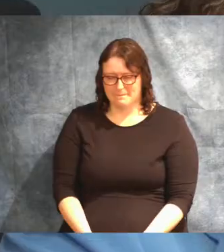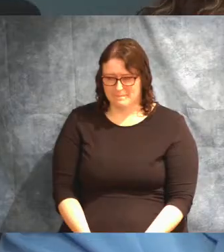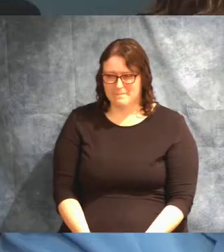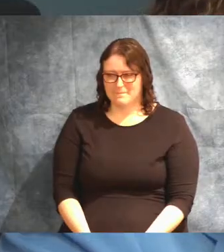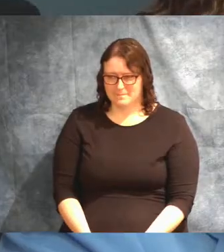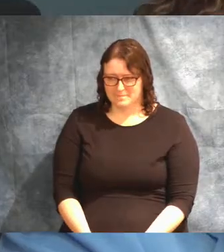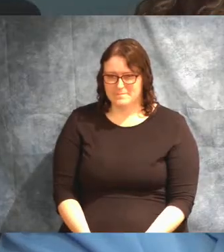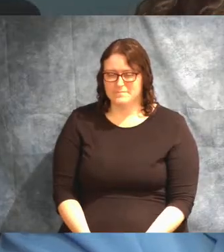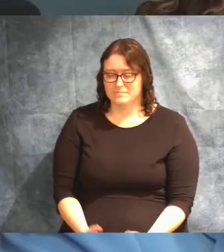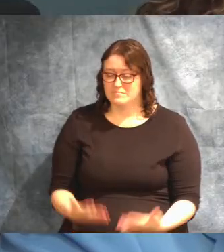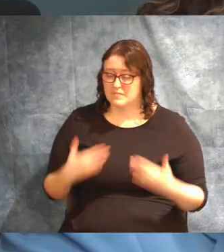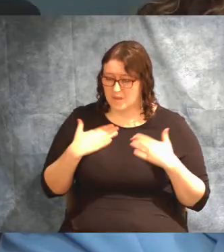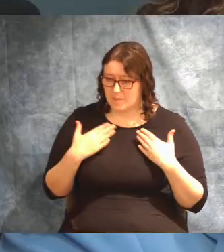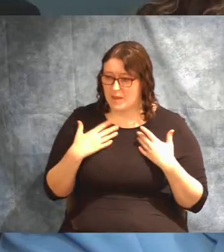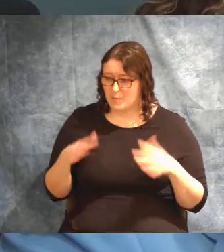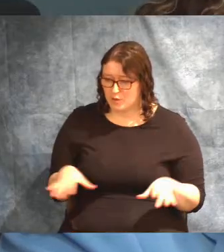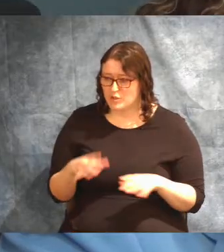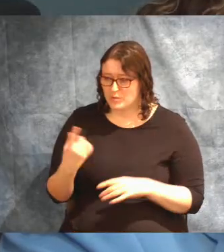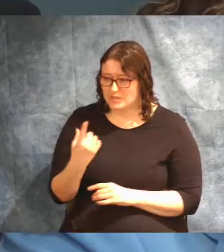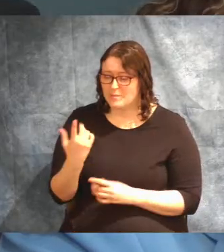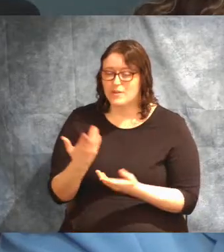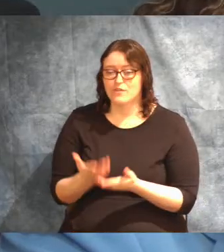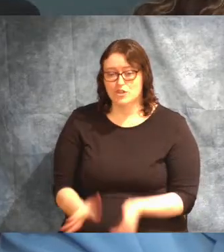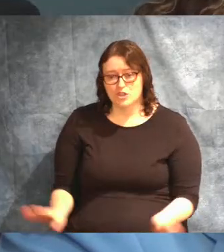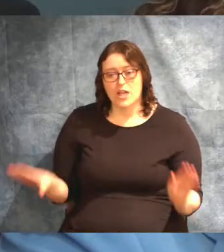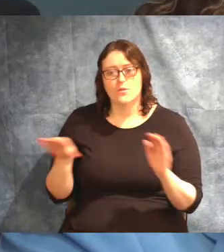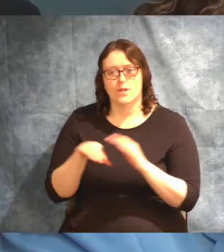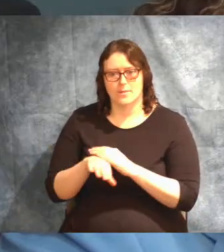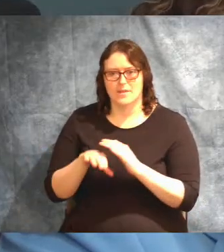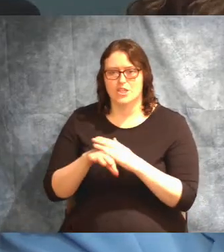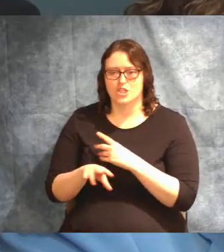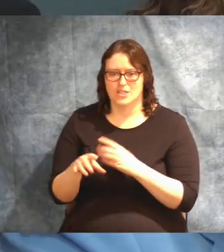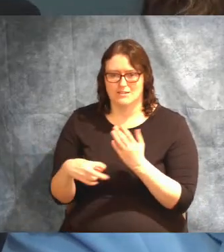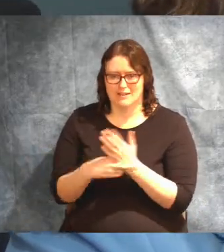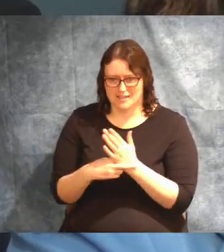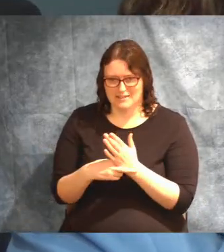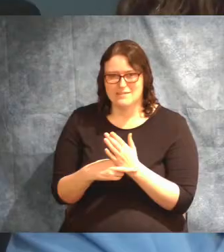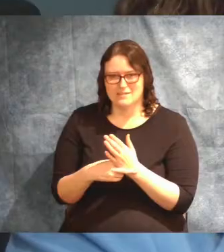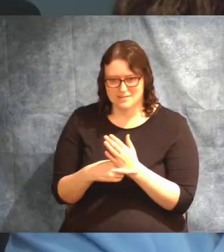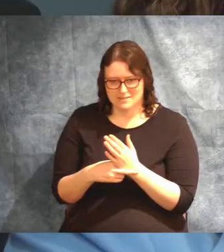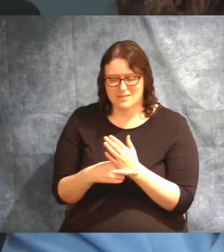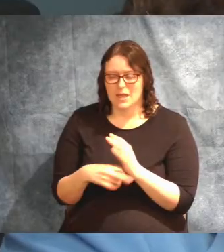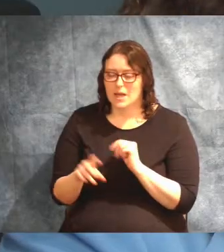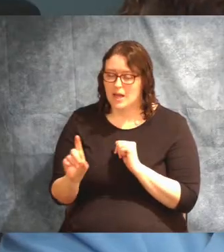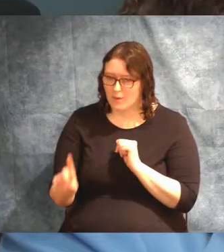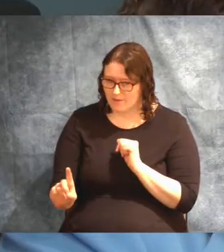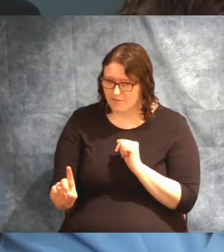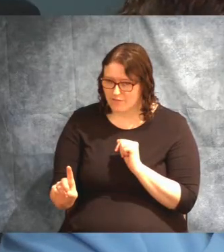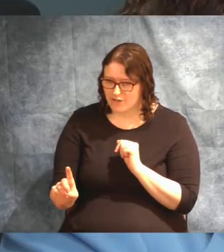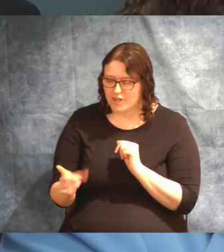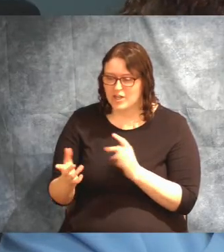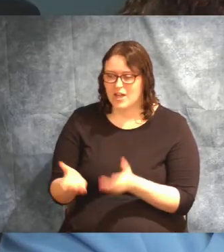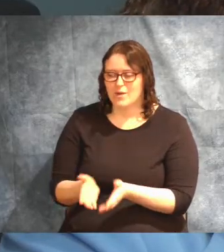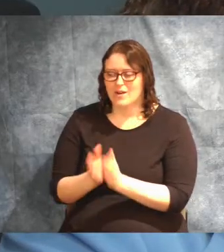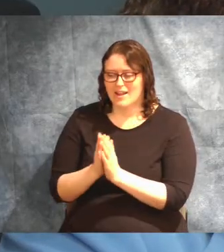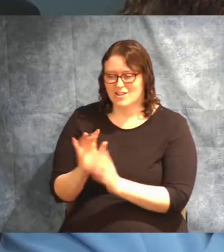and I'm glad we're doing something for general admission. Um, however, I will ask Mr. Aluotto